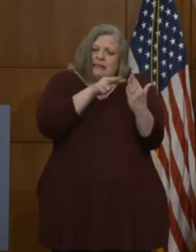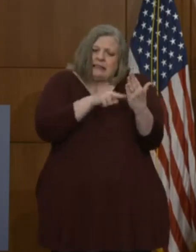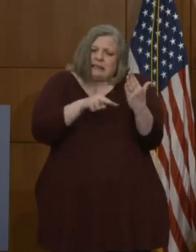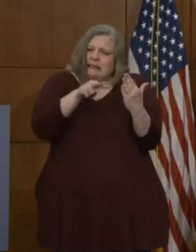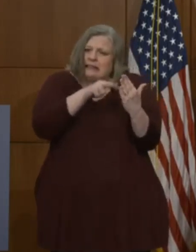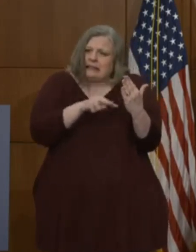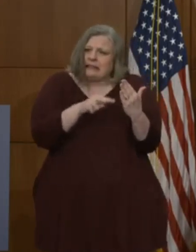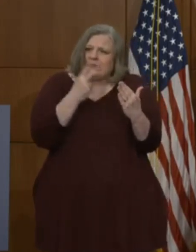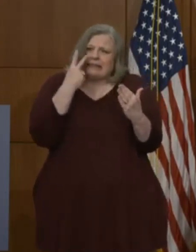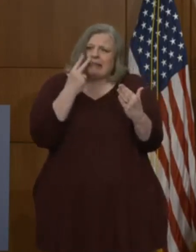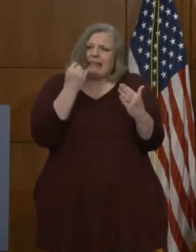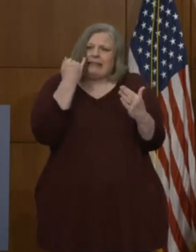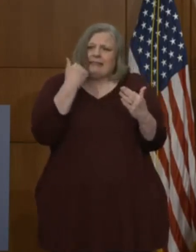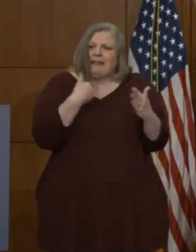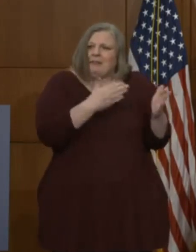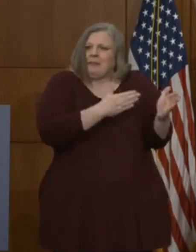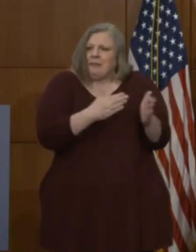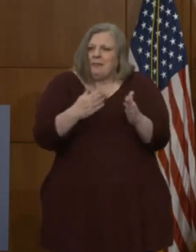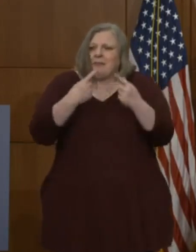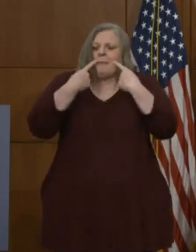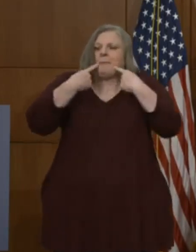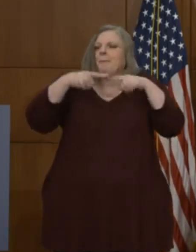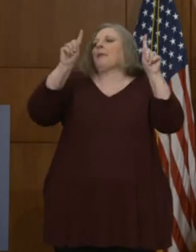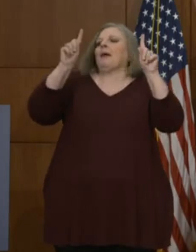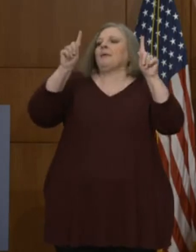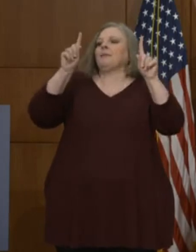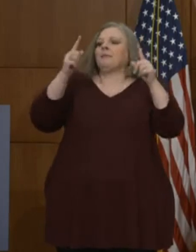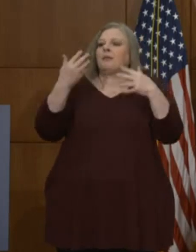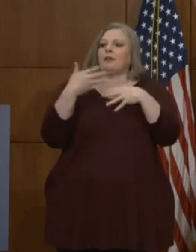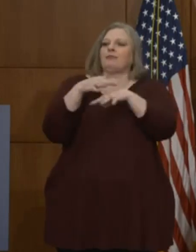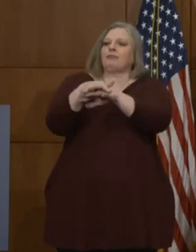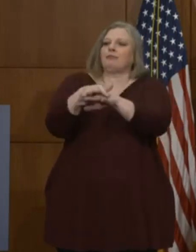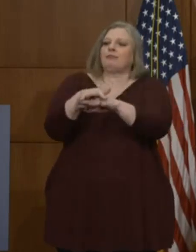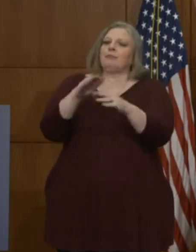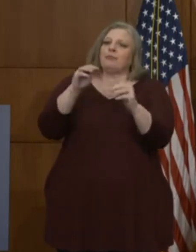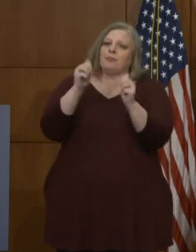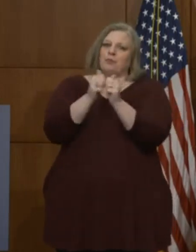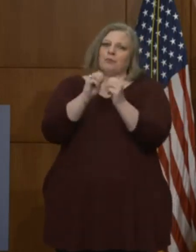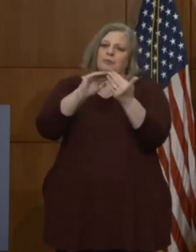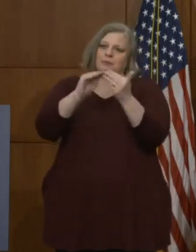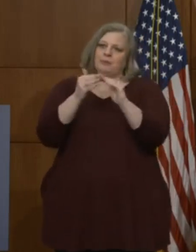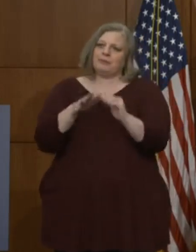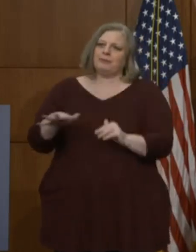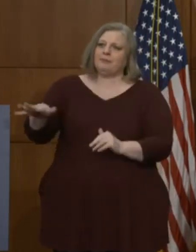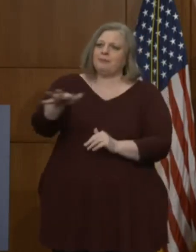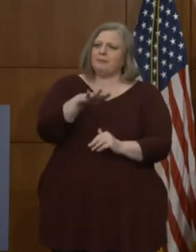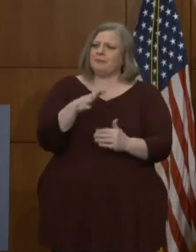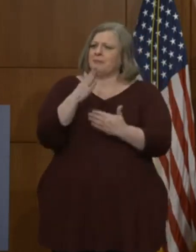EACH AND EVERY ONE OF THEM ARE BEING REVIEW SEE IF. OTHER IS BEING REVIEW SEE IF. OTHER IS PLANNED FOR SUCCESS DURING HIS PLANNED FOR SUCCESS DURING HIS SEND THEM BACK INTO THE